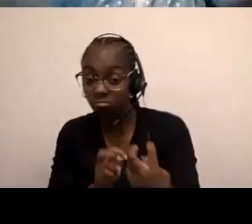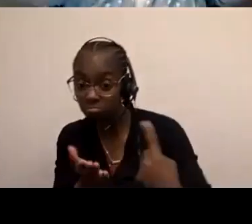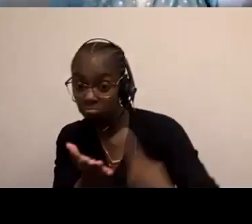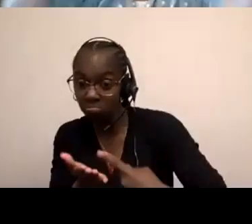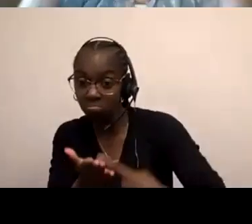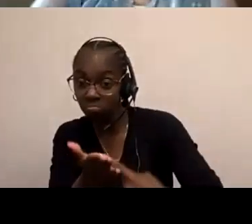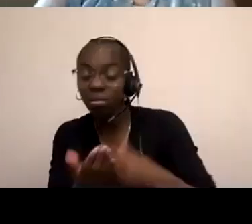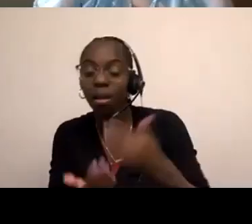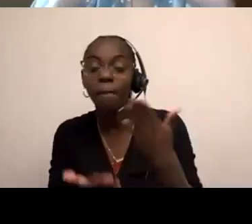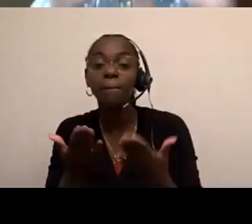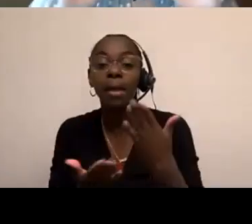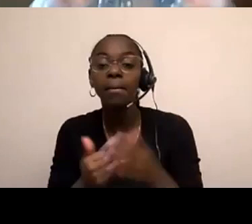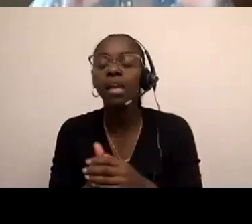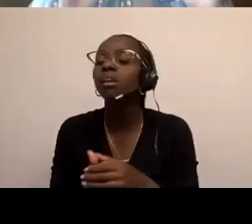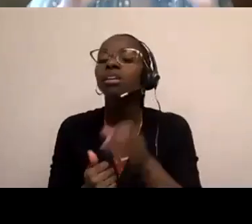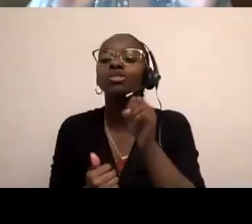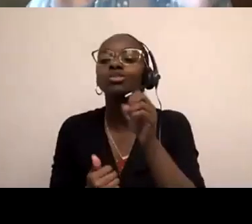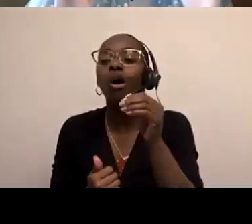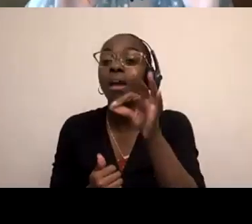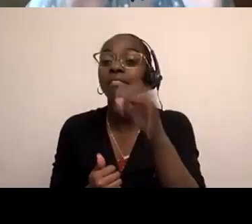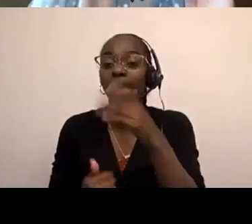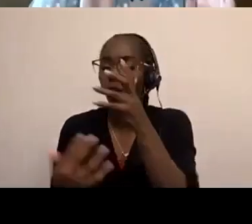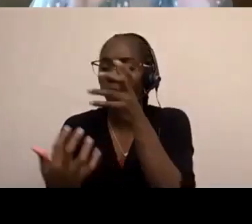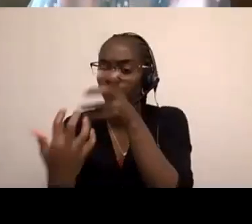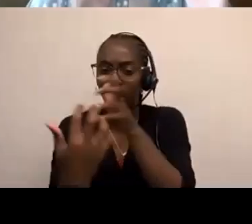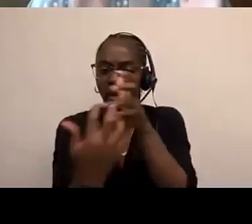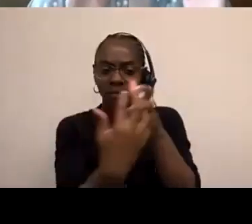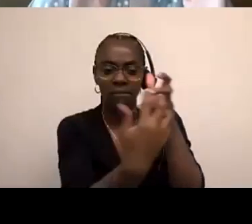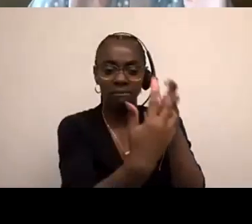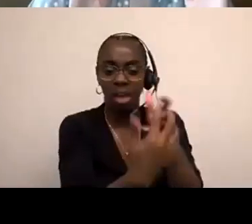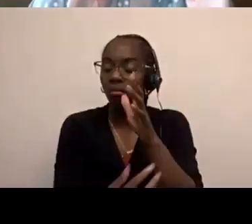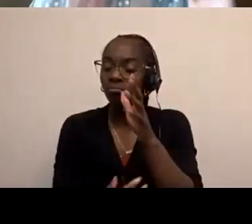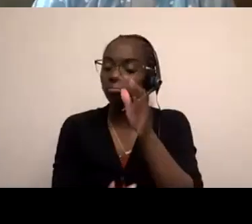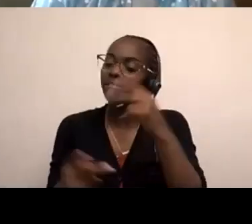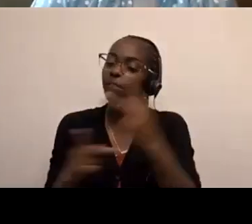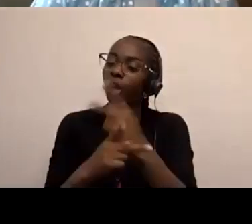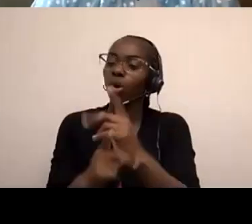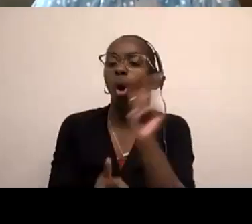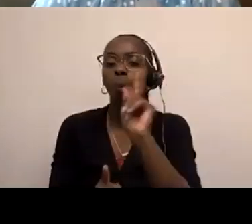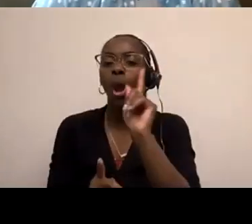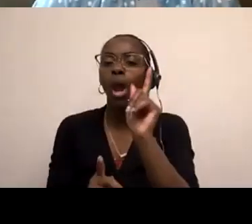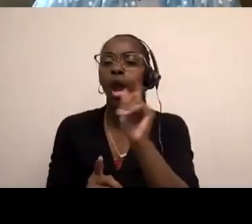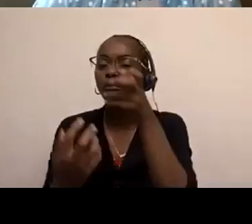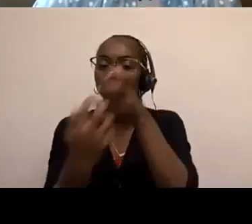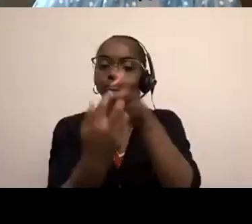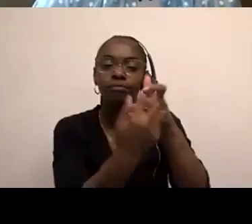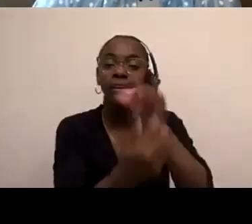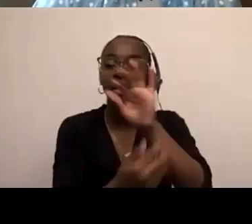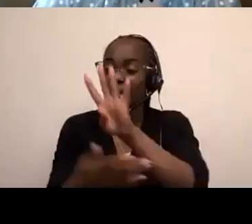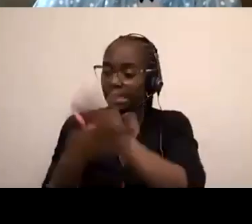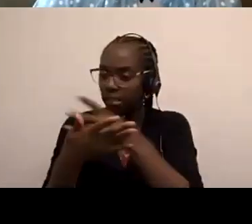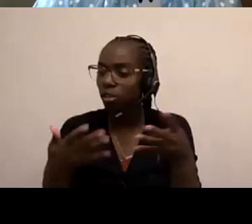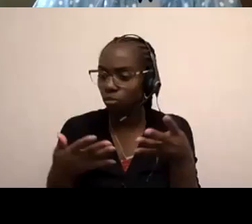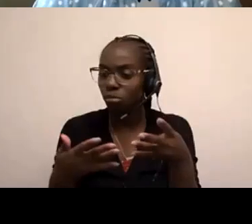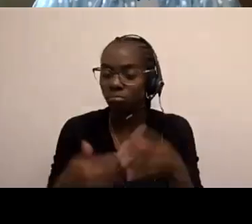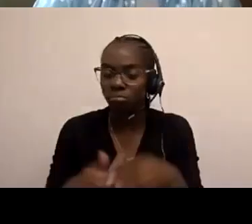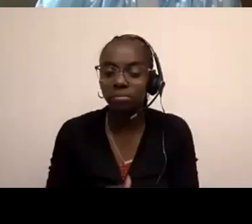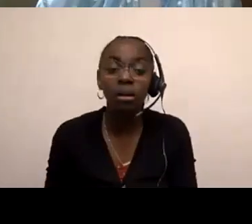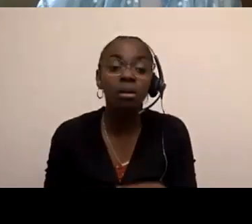THE LAST CATEGORY THEY COULD FALL IN THIS ONE. I'M GOING TO SHOW SOME RESOURCE SO THIS